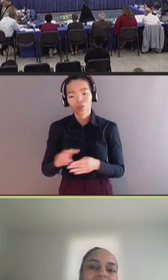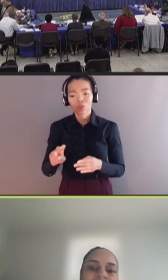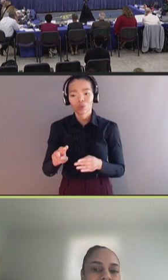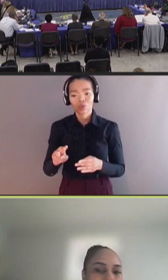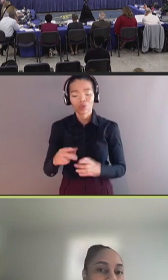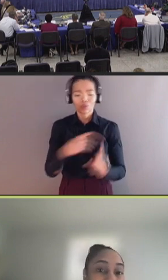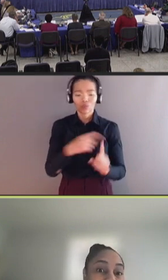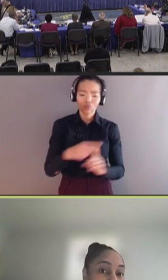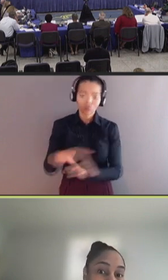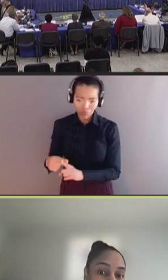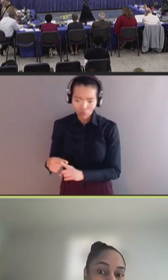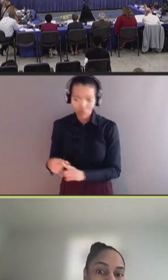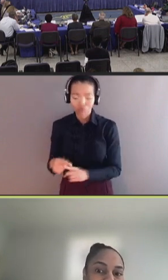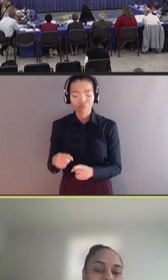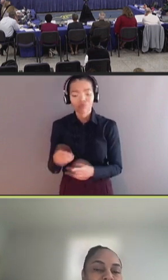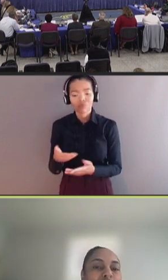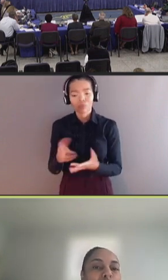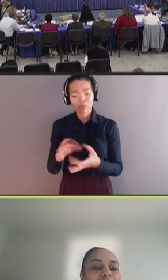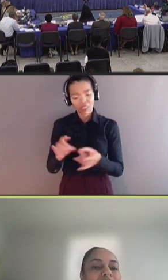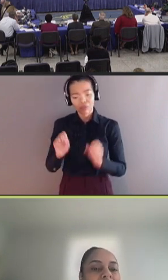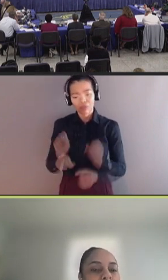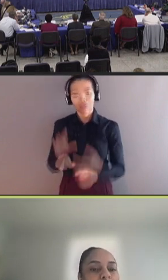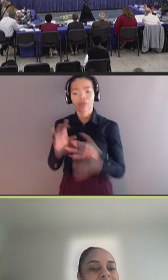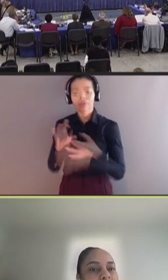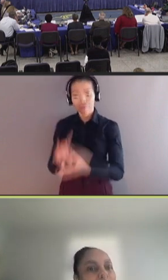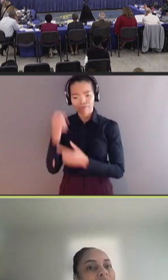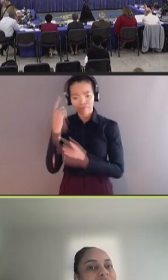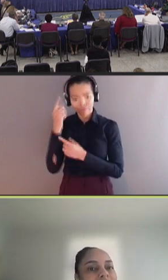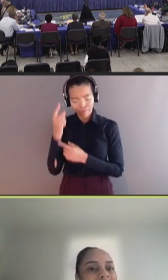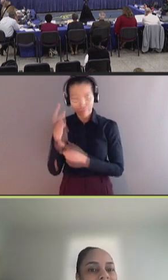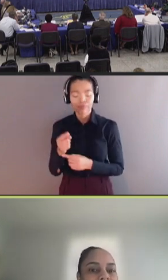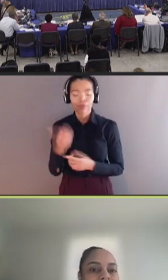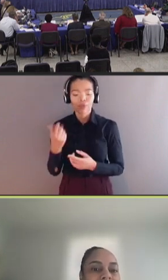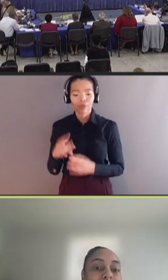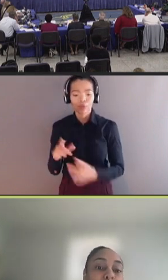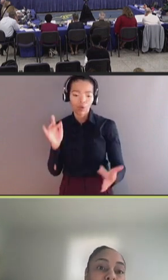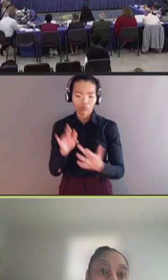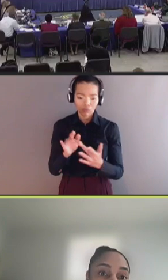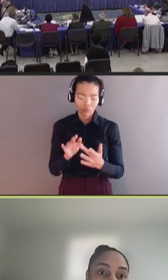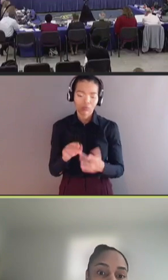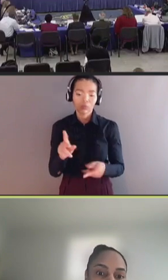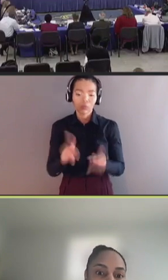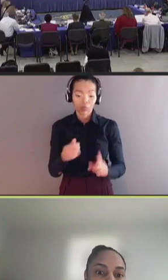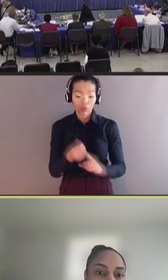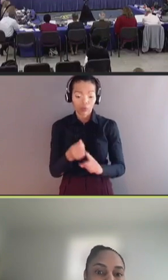and unexpected messages to reach at risk people and connect preventive steps such